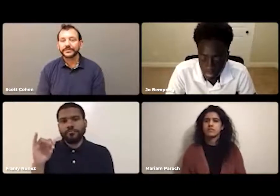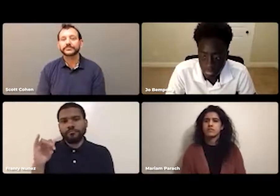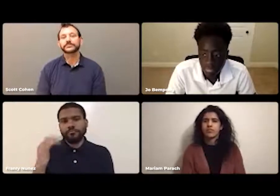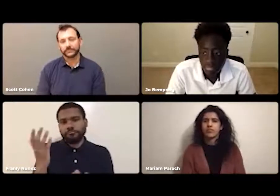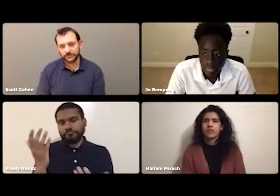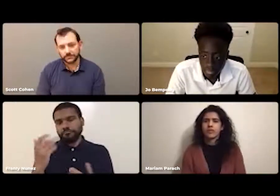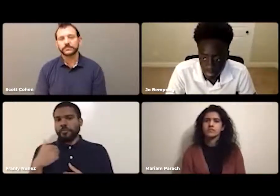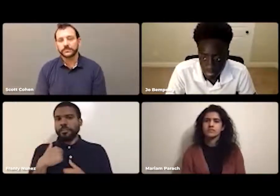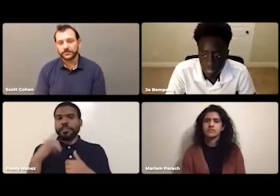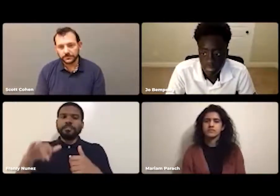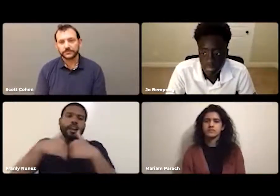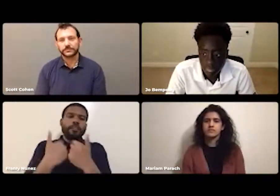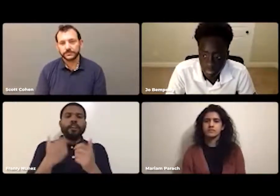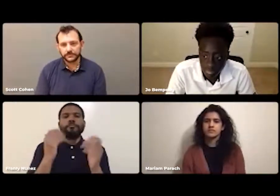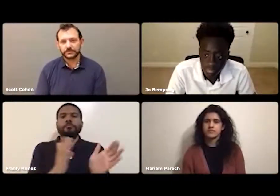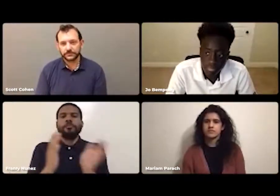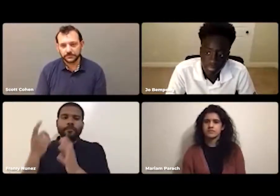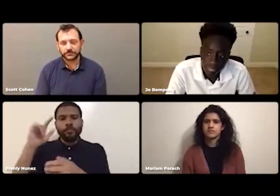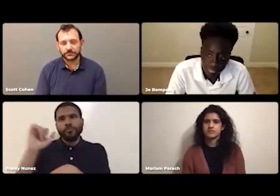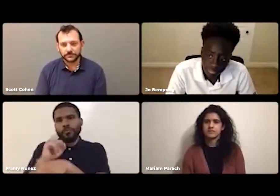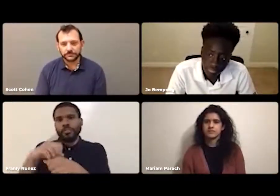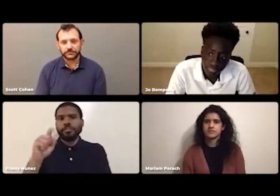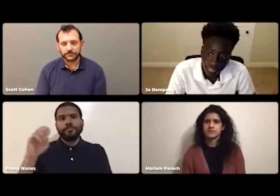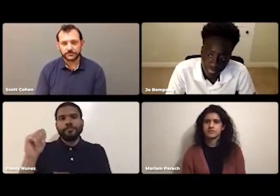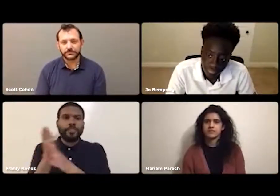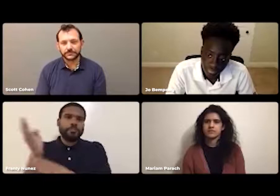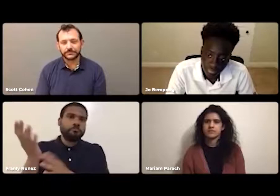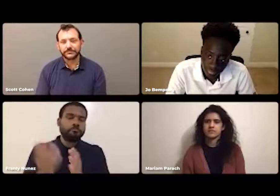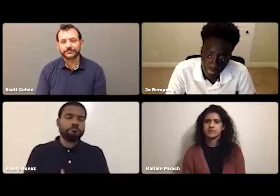That can be worth your time because then you'll have an understanding of that field.